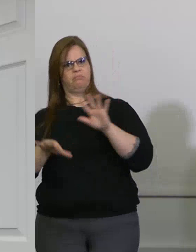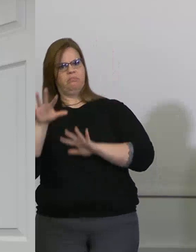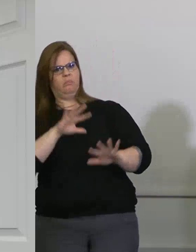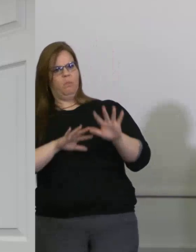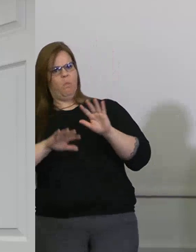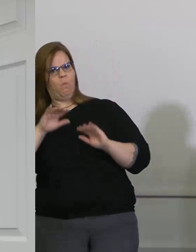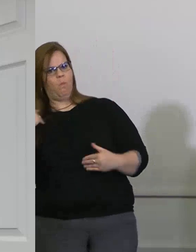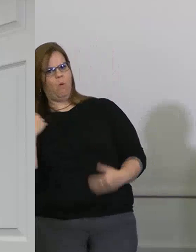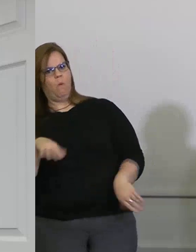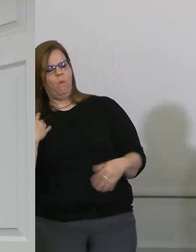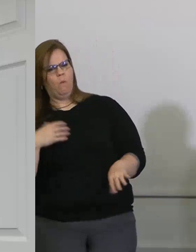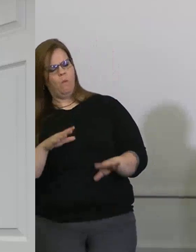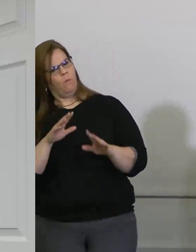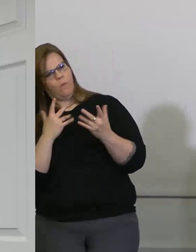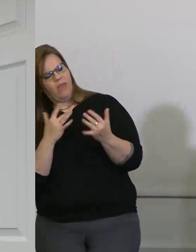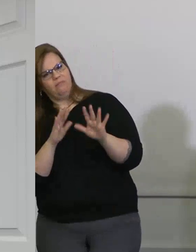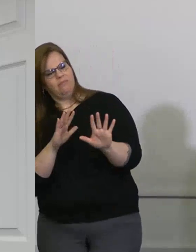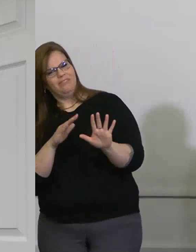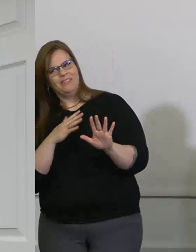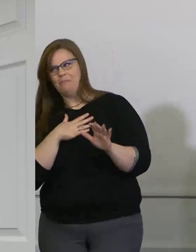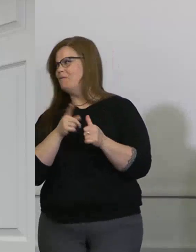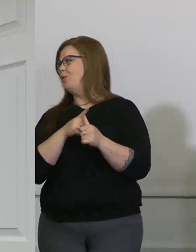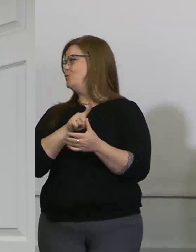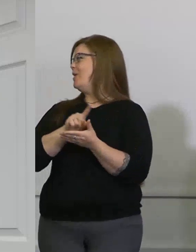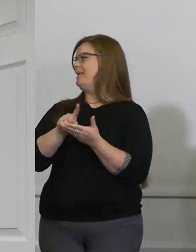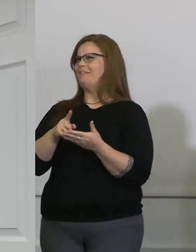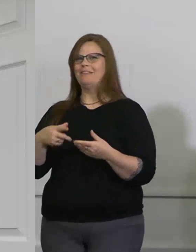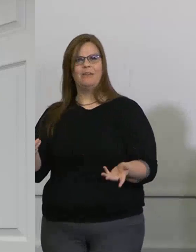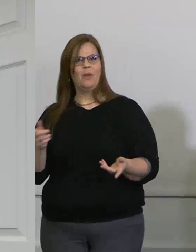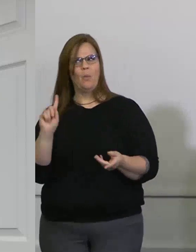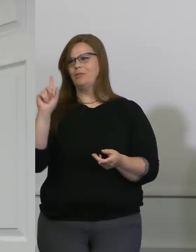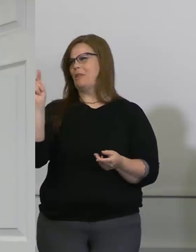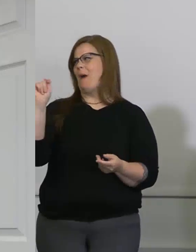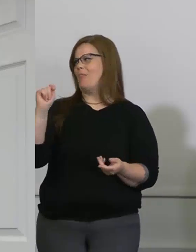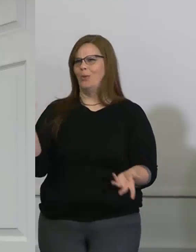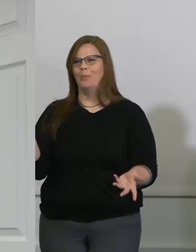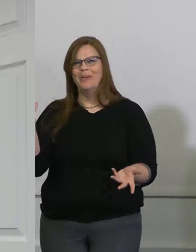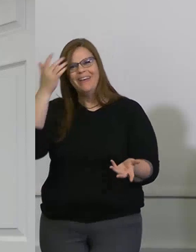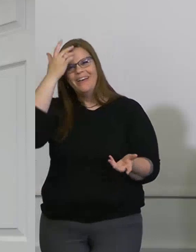I'm like, wait a minute, this is my first week. Where's the bathroom? Like I was still getting settled.